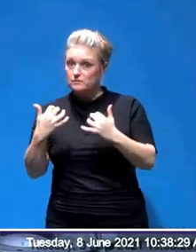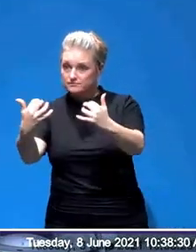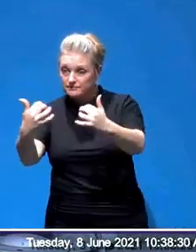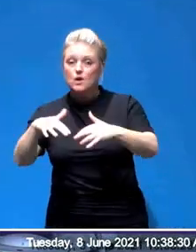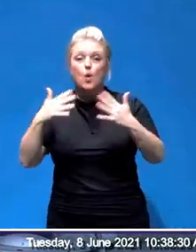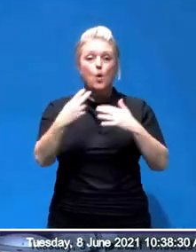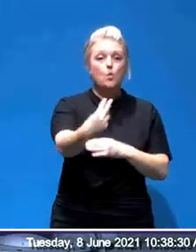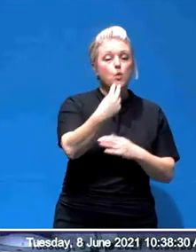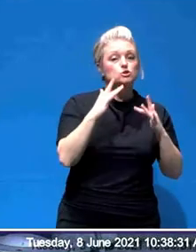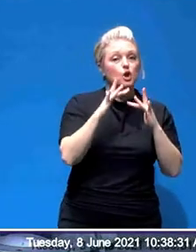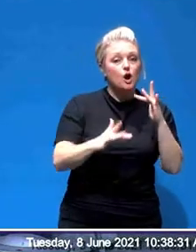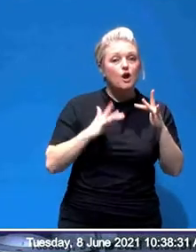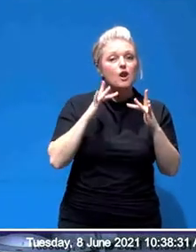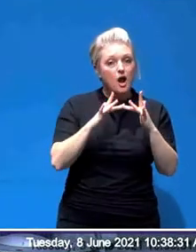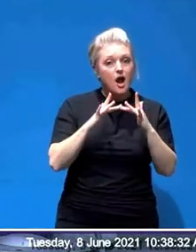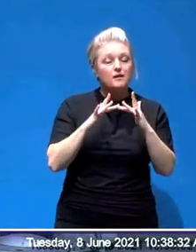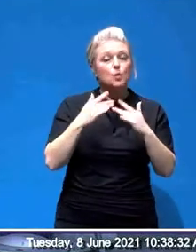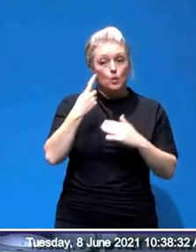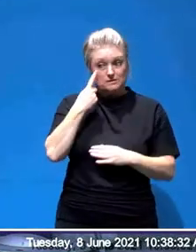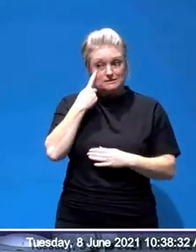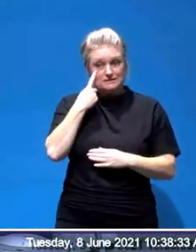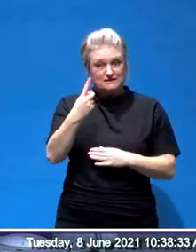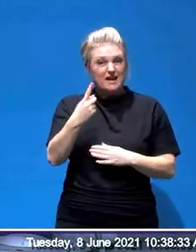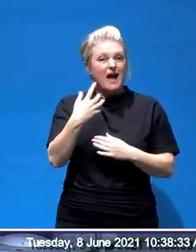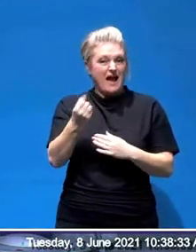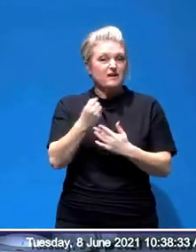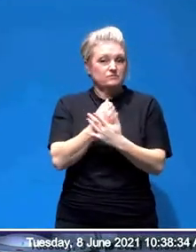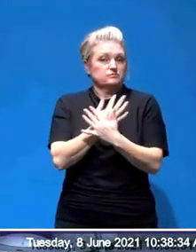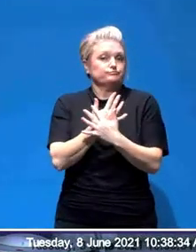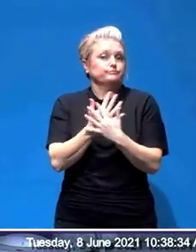online, that there are a number of photographs that we will now show